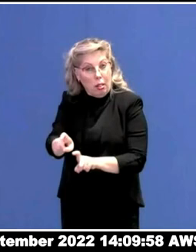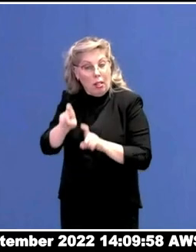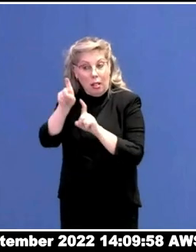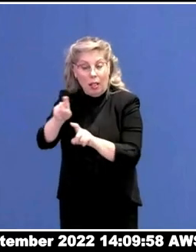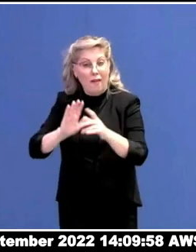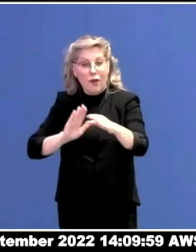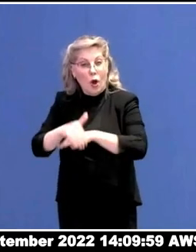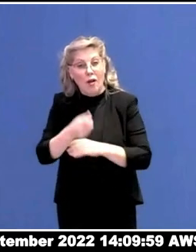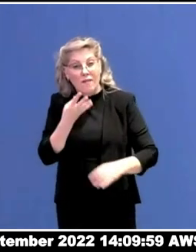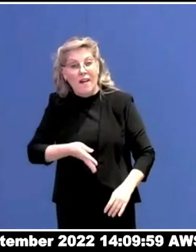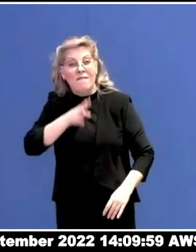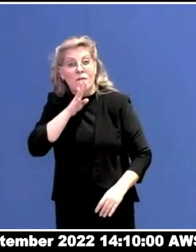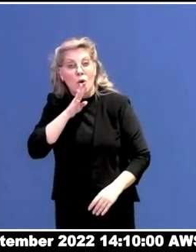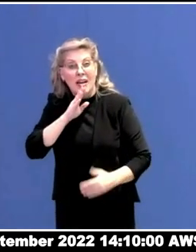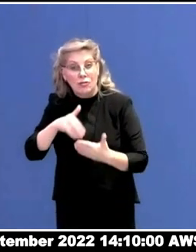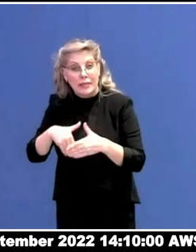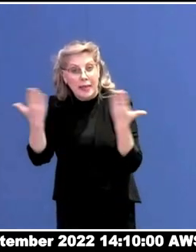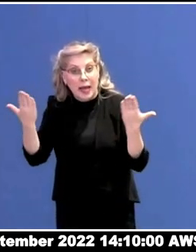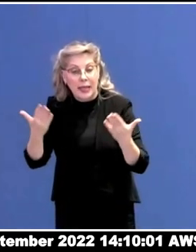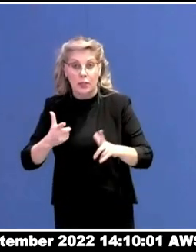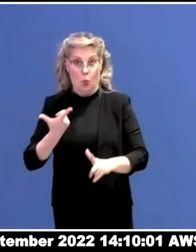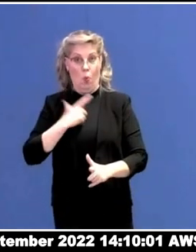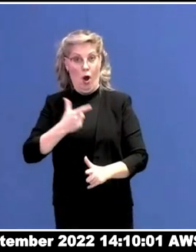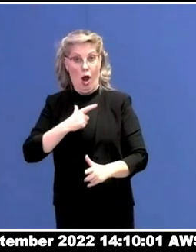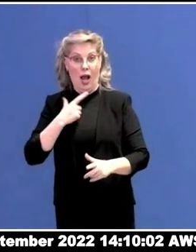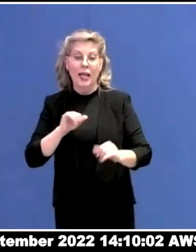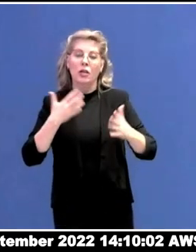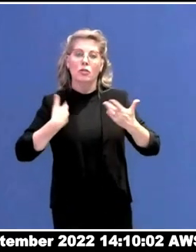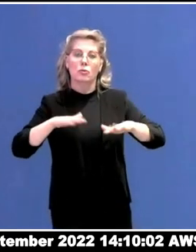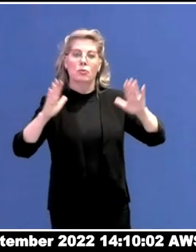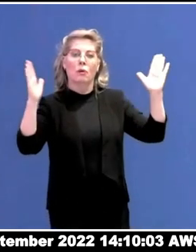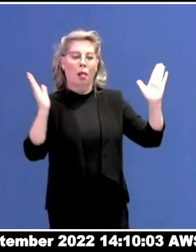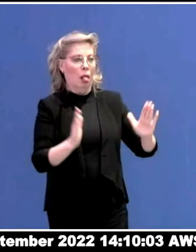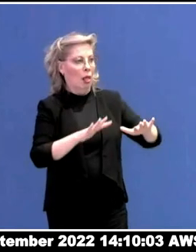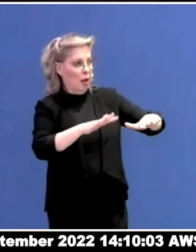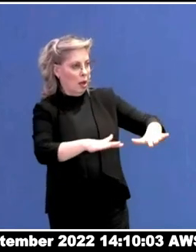people that did that got promoted or moved to other sections of the public service.